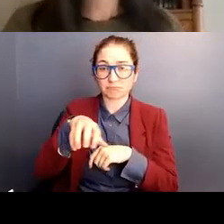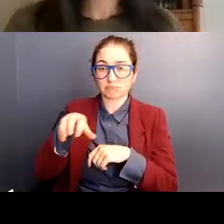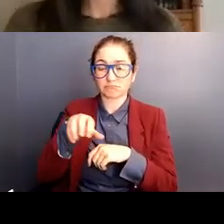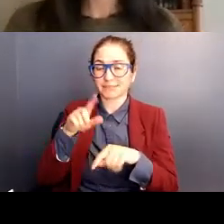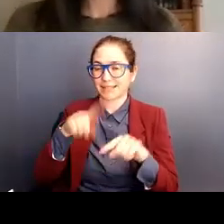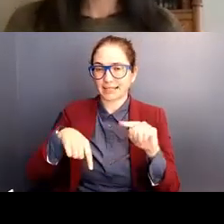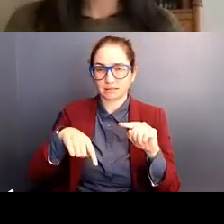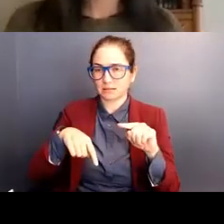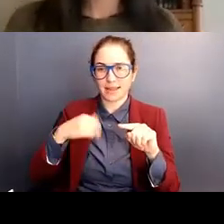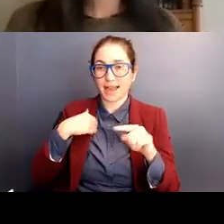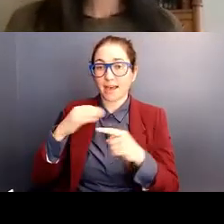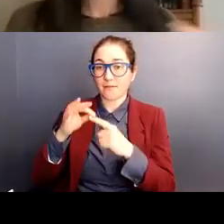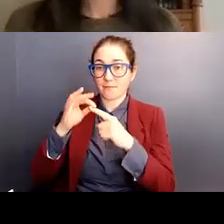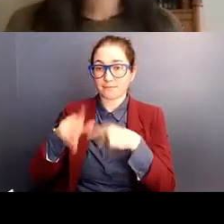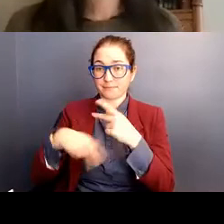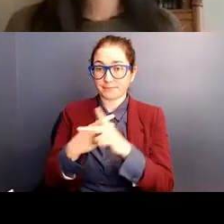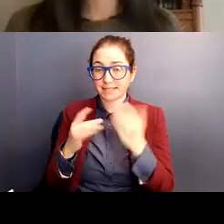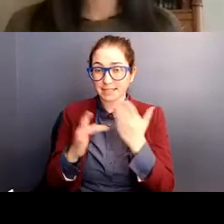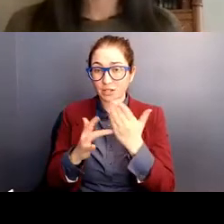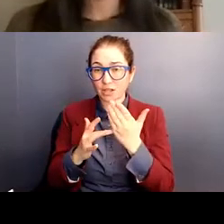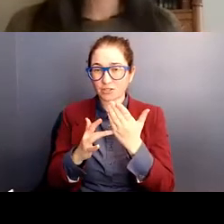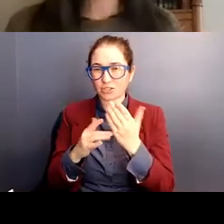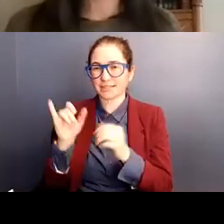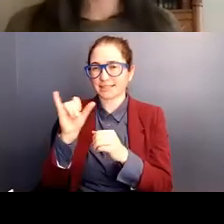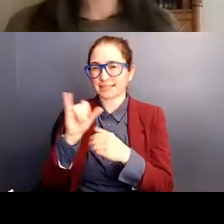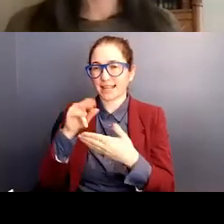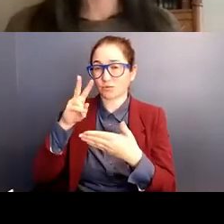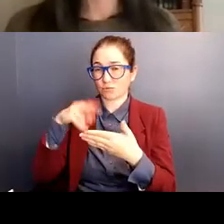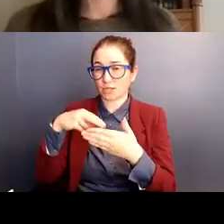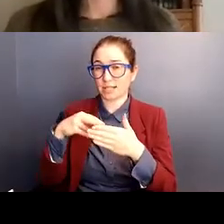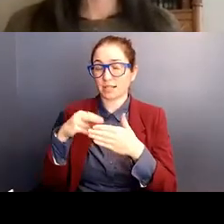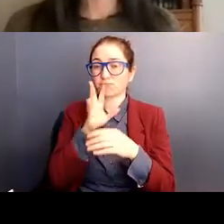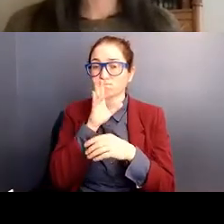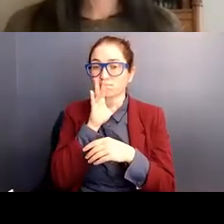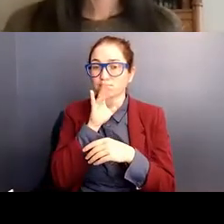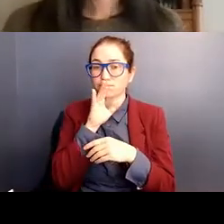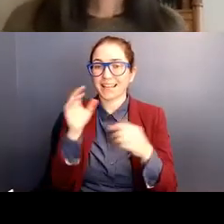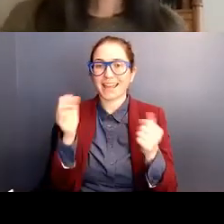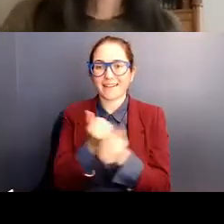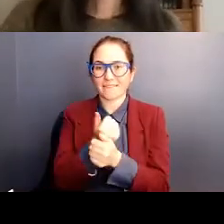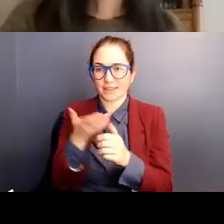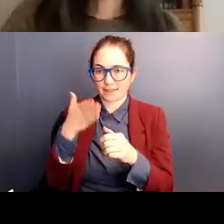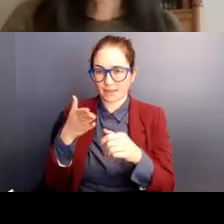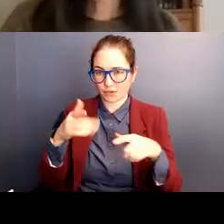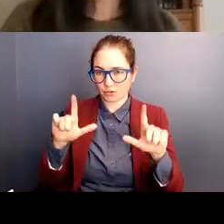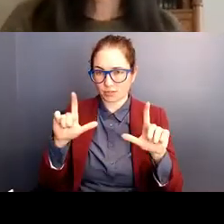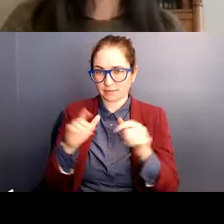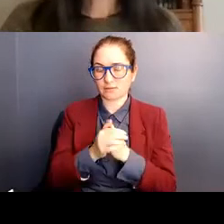have special technology that is basically reading everything to them that's on the screen. So you want to make sure that whatever you're